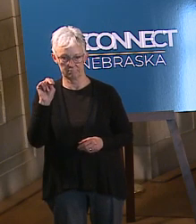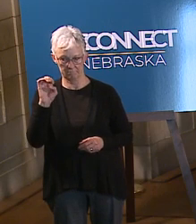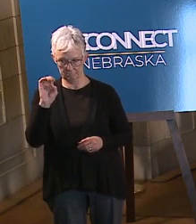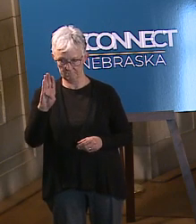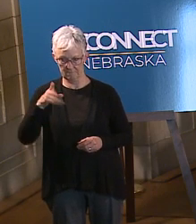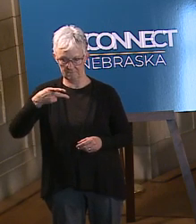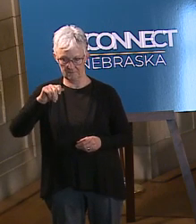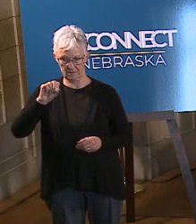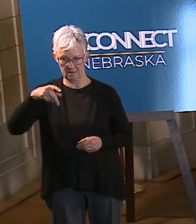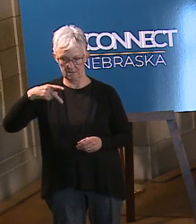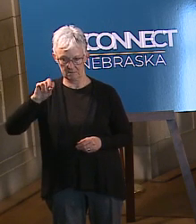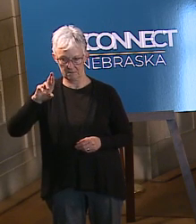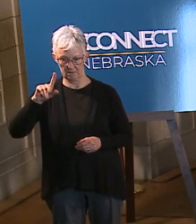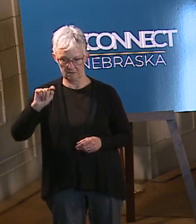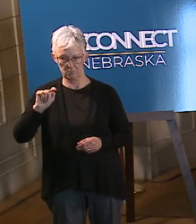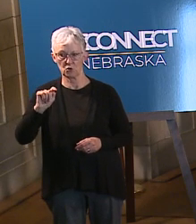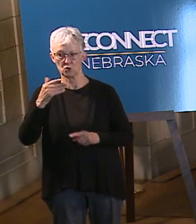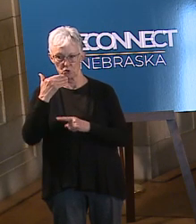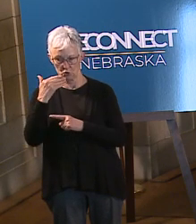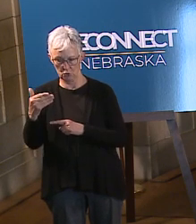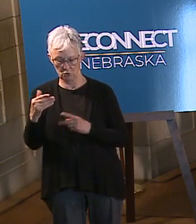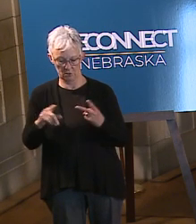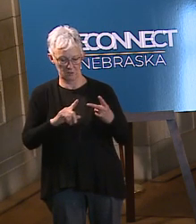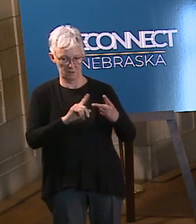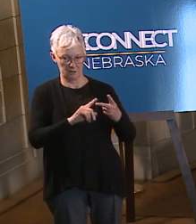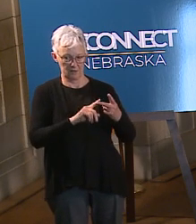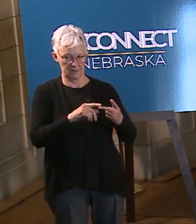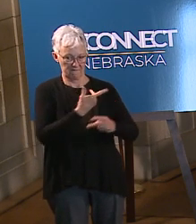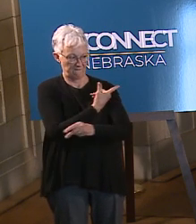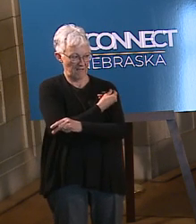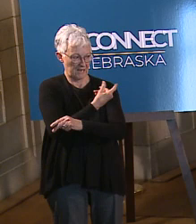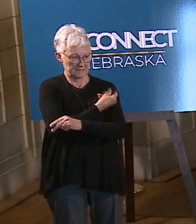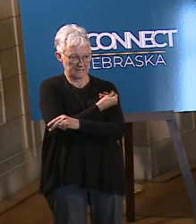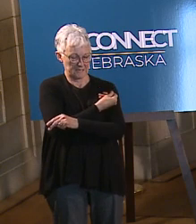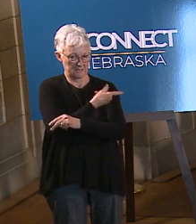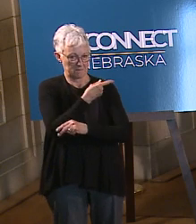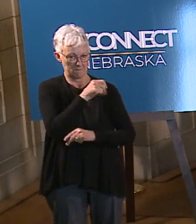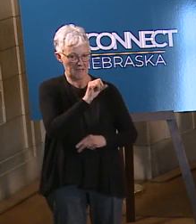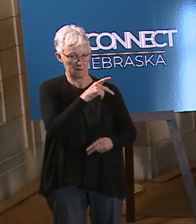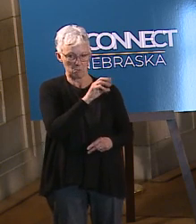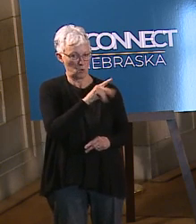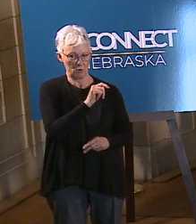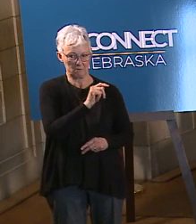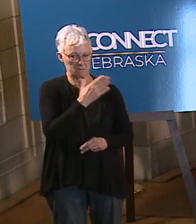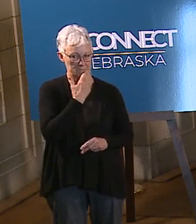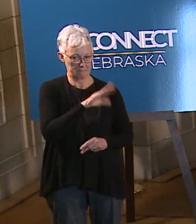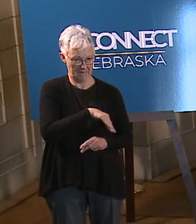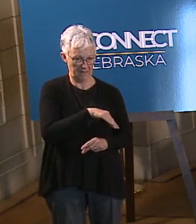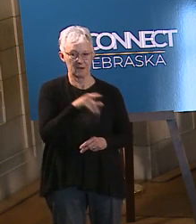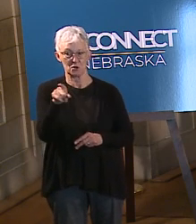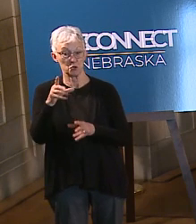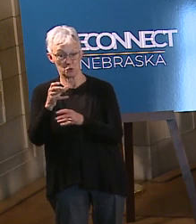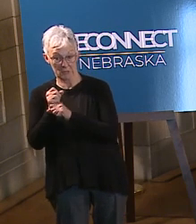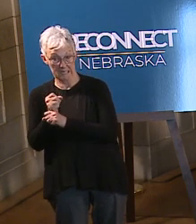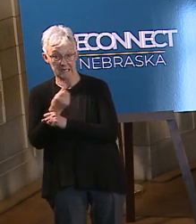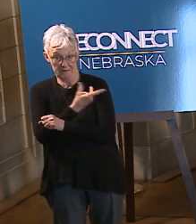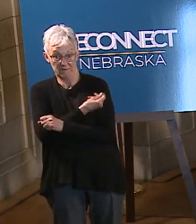JUST THAT WITH REGARD TO, OH, SO NEBRASKA PASSPORT GOOD, VACCINE